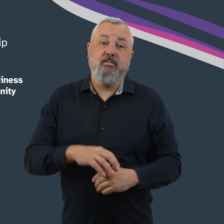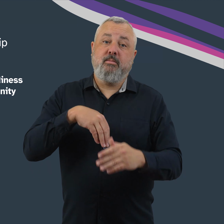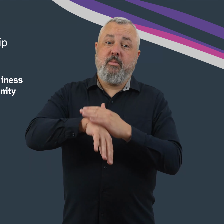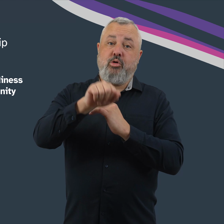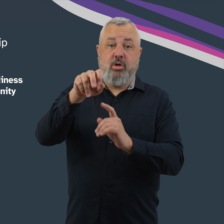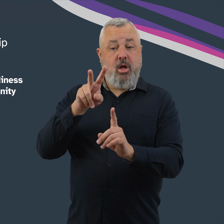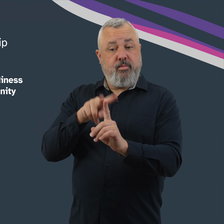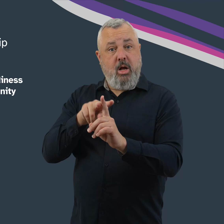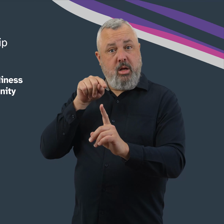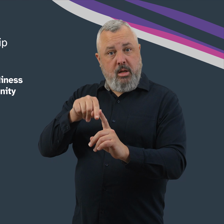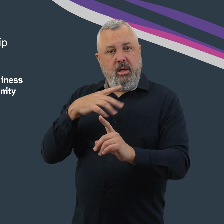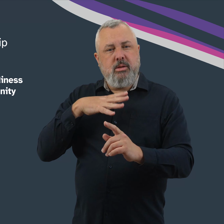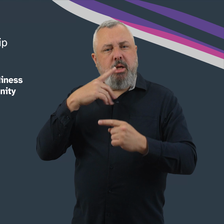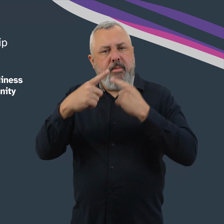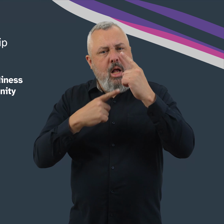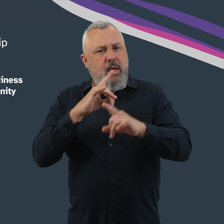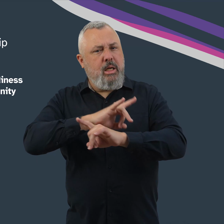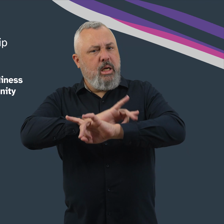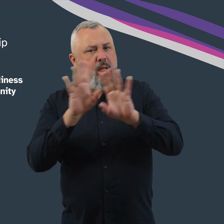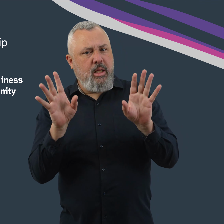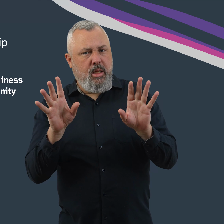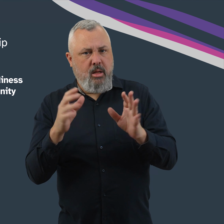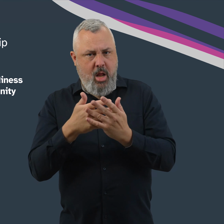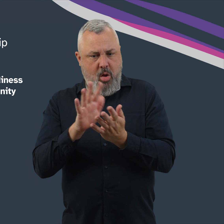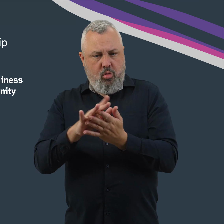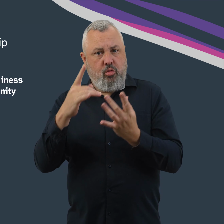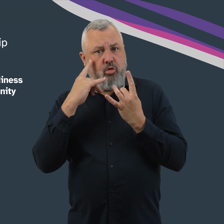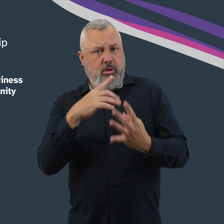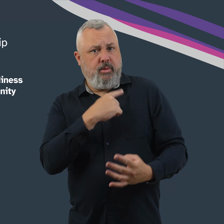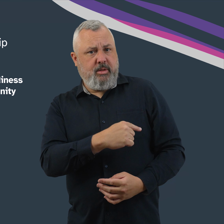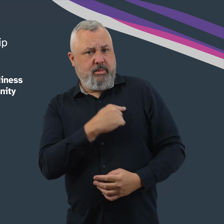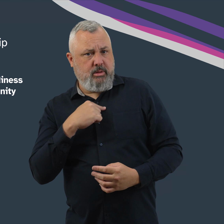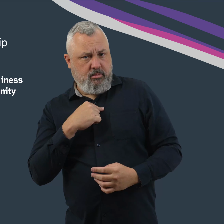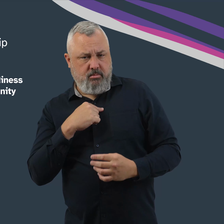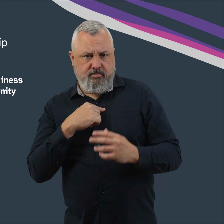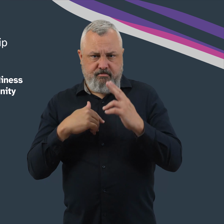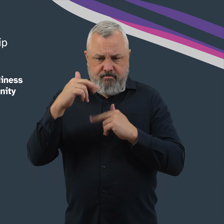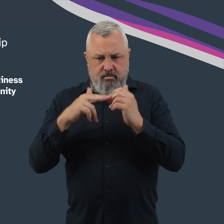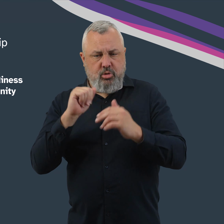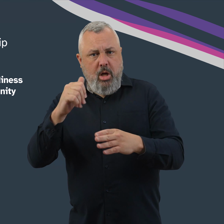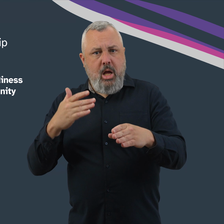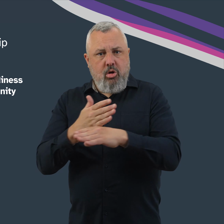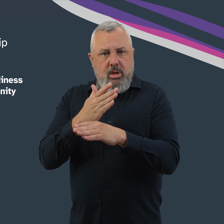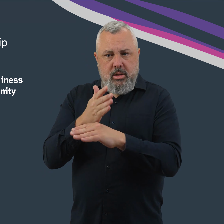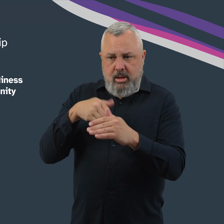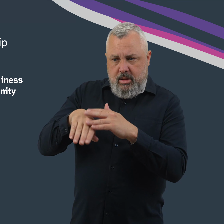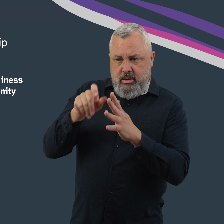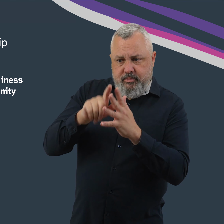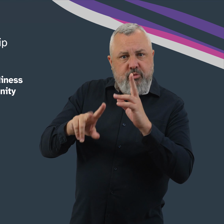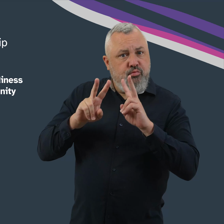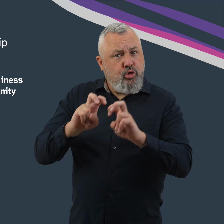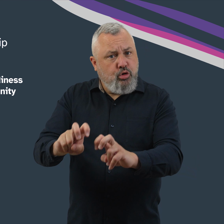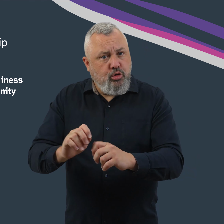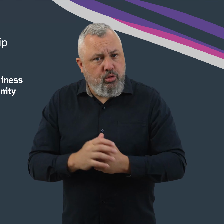Outline in your application: How have you demonstrated commitment to building your career in disability research?